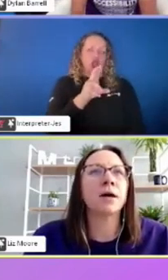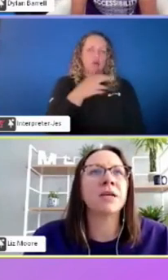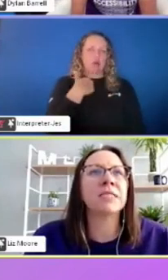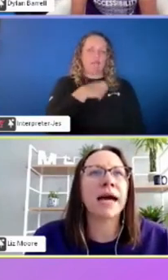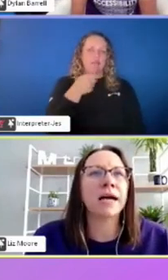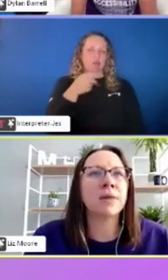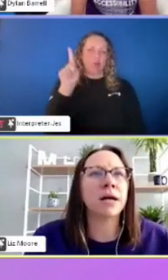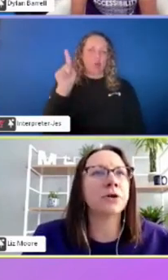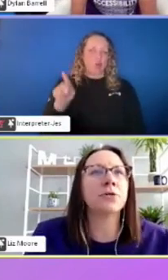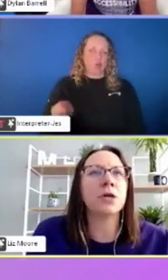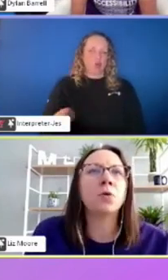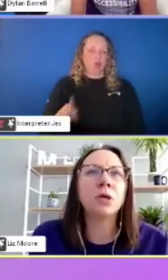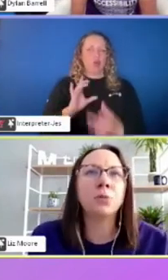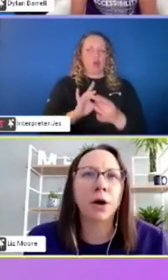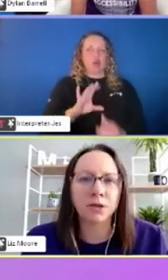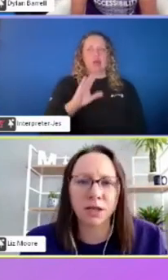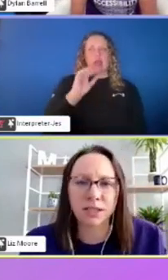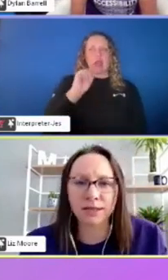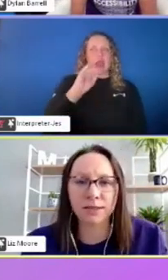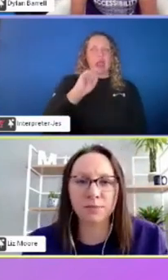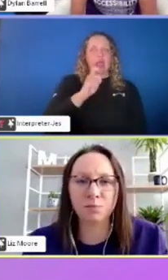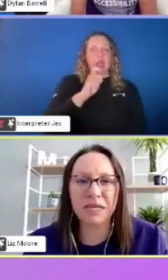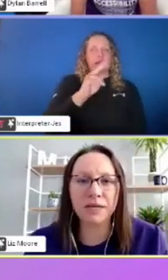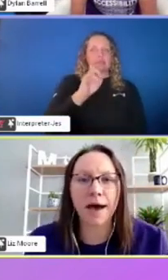"Is axe Monitor the only product that tests PDFs?"